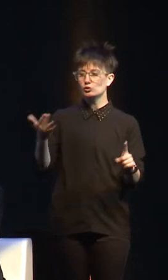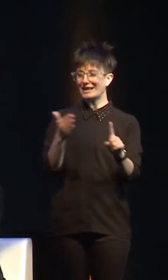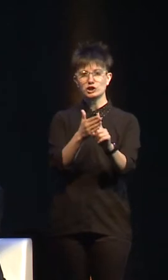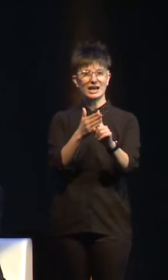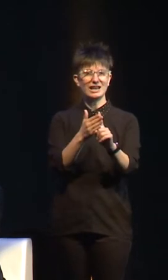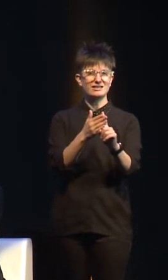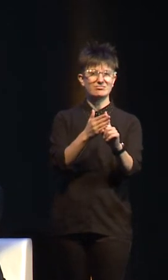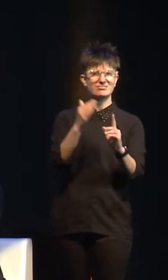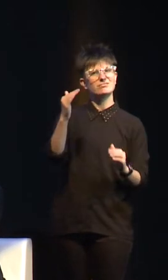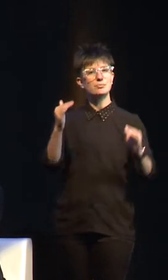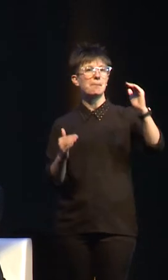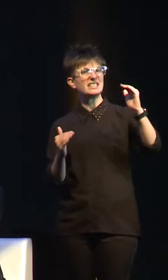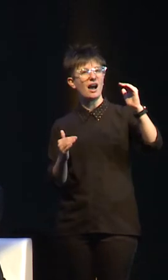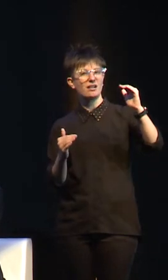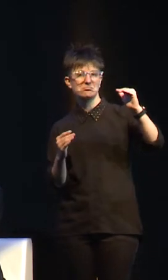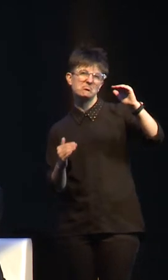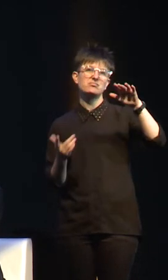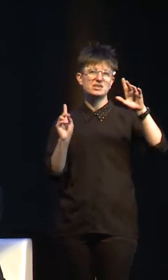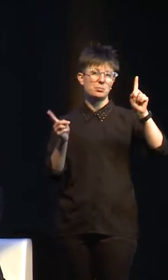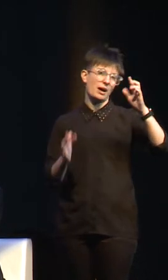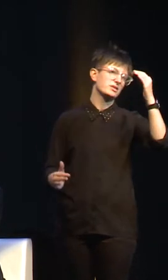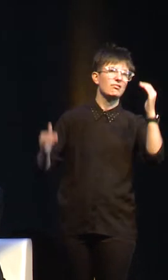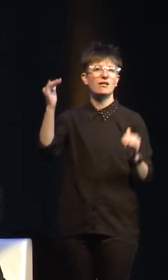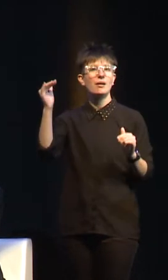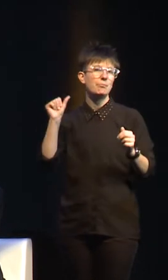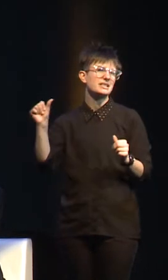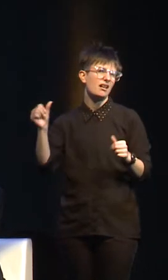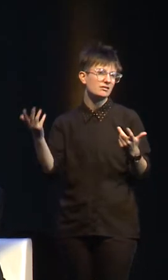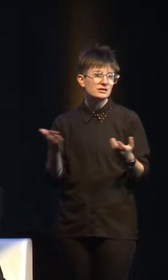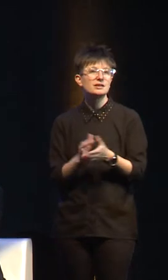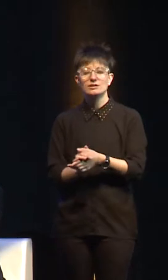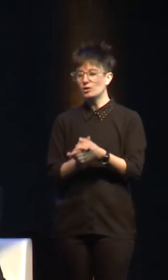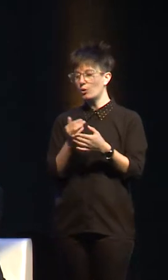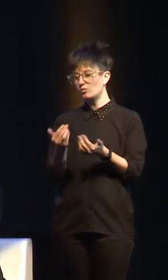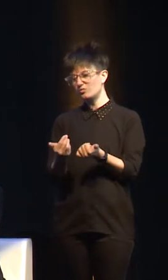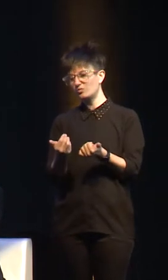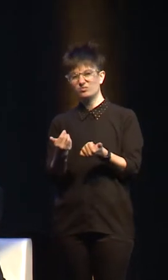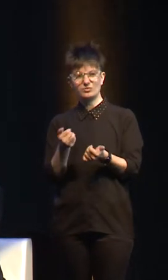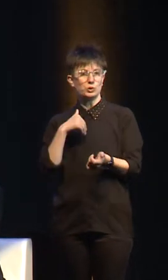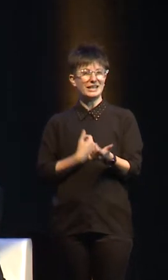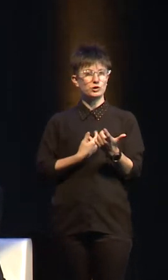to kind of be wise about picking and choosing those things. I mean the thing is that what